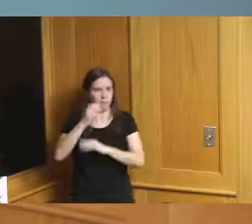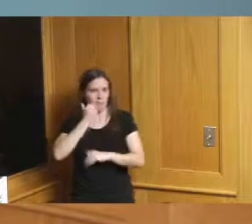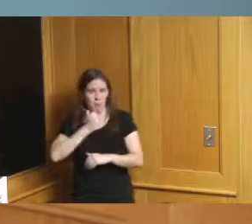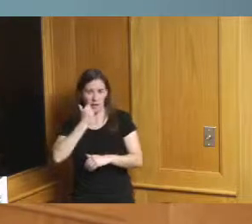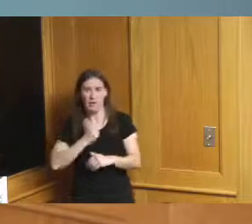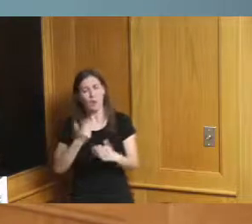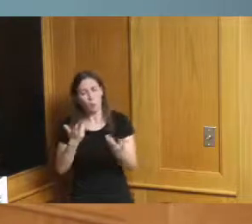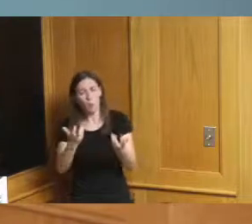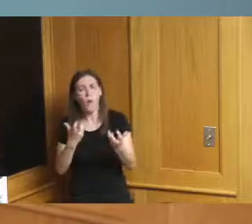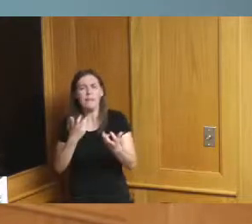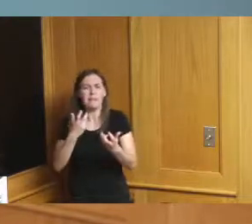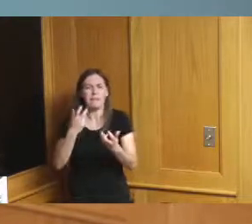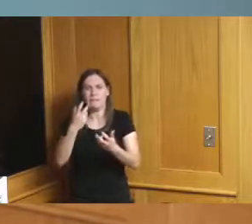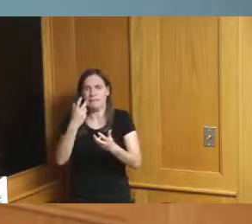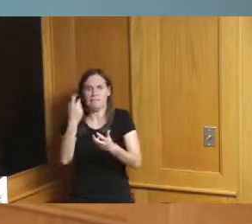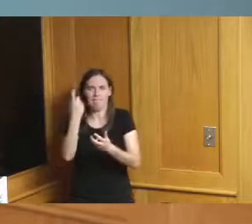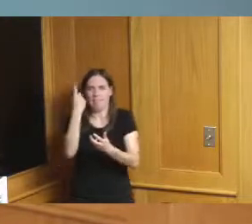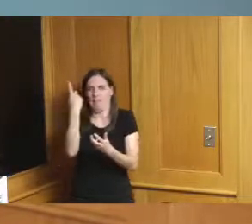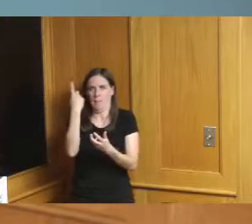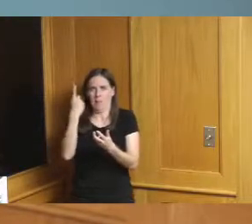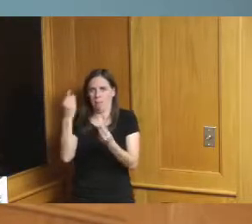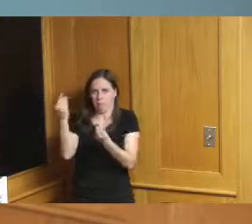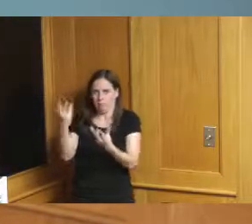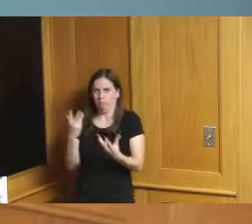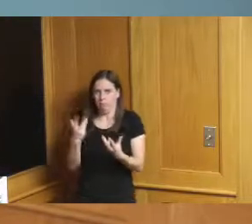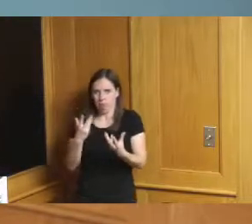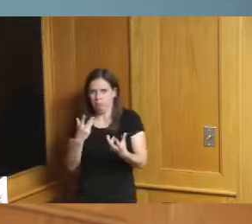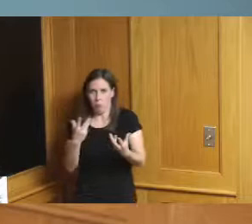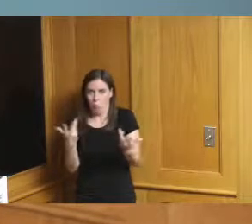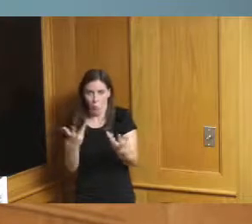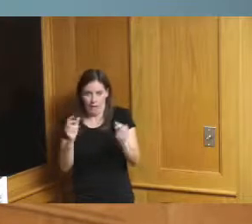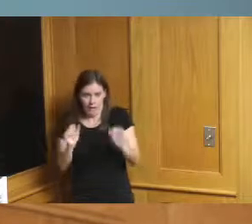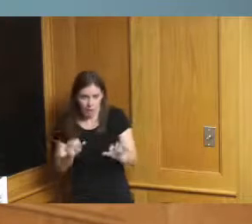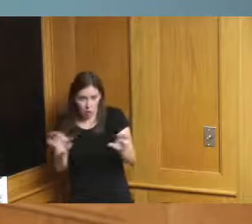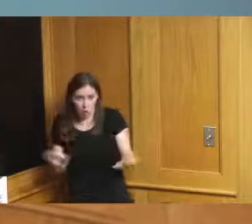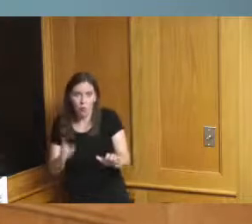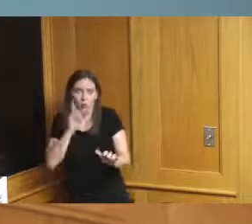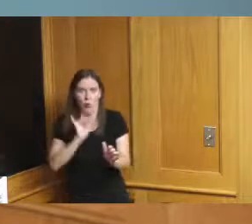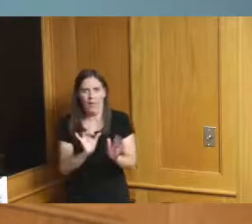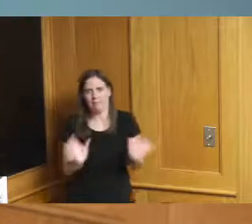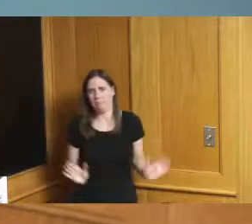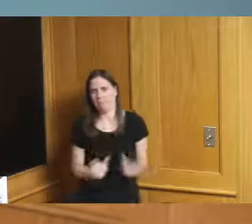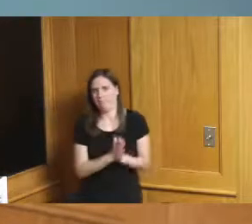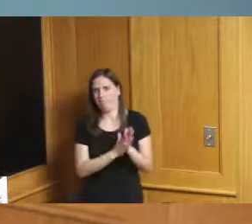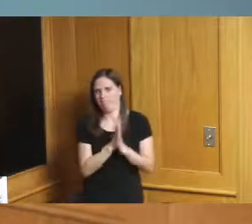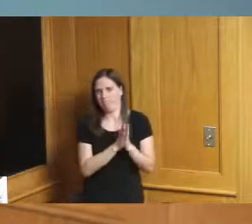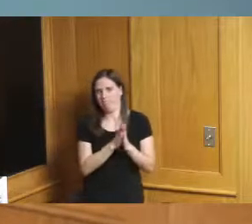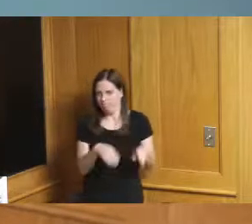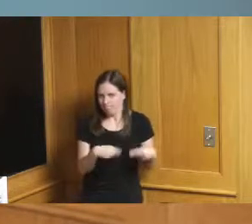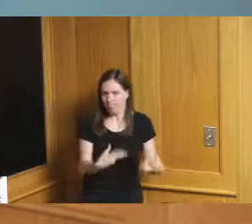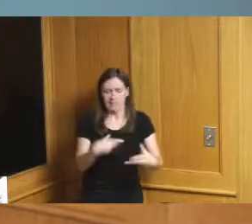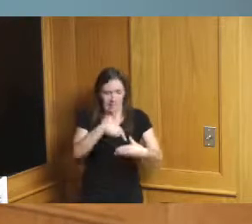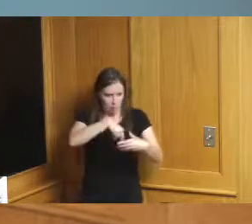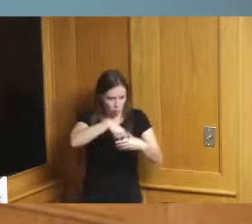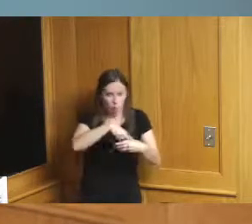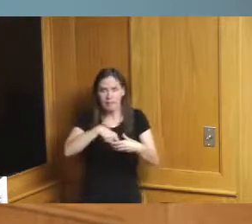on a recommendation to us what can be done on the incentive side both internally from a business and